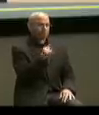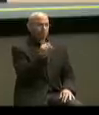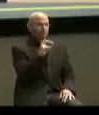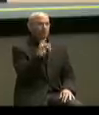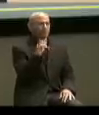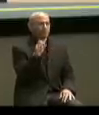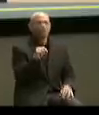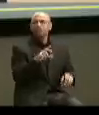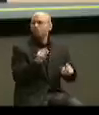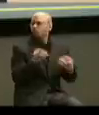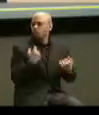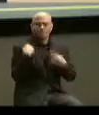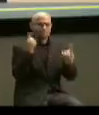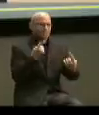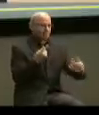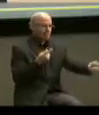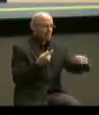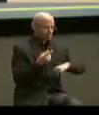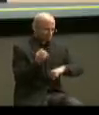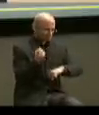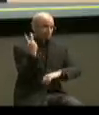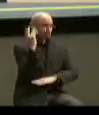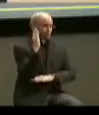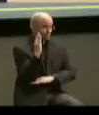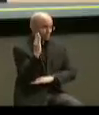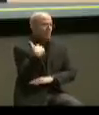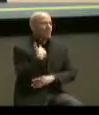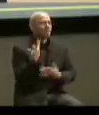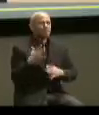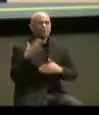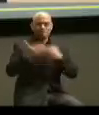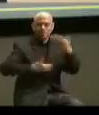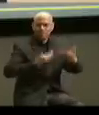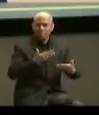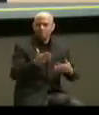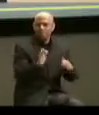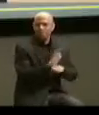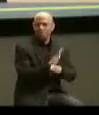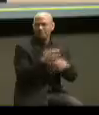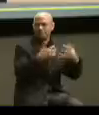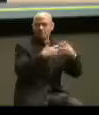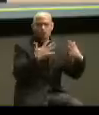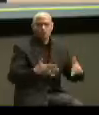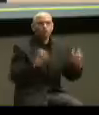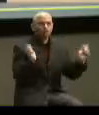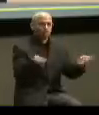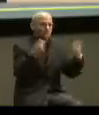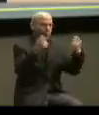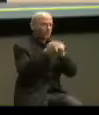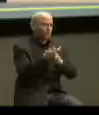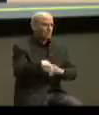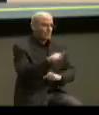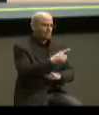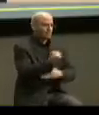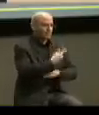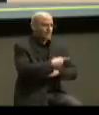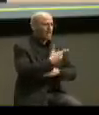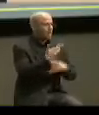SO SEAN HAS BEEN AT LIMERICK SINCE ABOUT NOON. THEY'VE INVITED SOME BUSINESS PARTNERS THEY WORK WITH TO CELEBRATE TODAY, STRUCTURED IT SO NO CONFERENCE CALLS OR